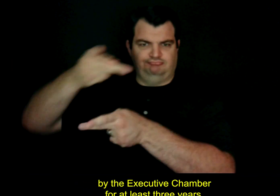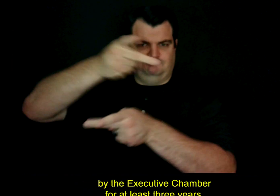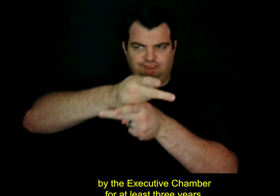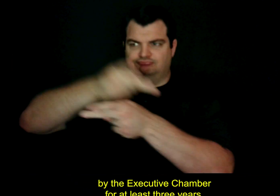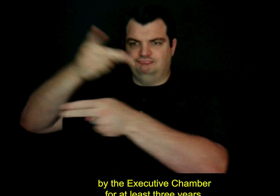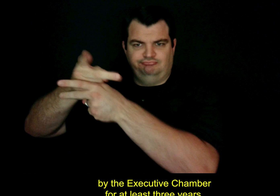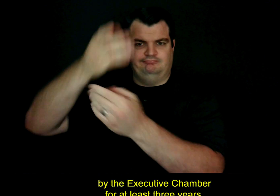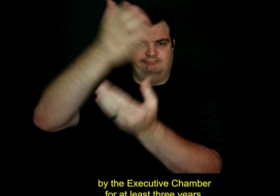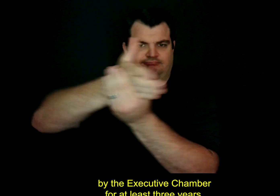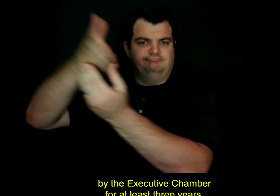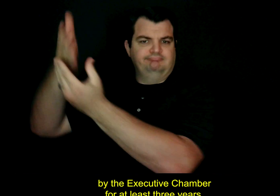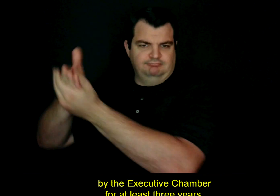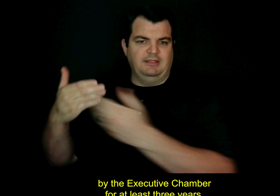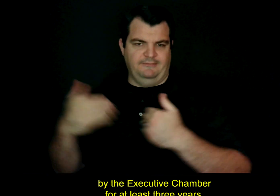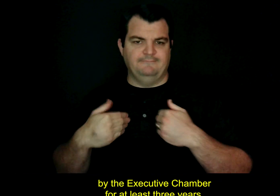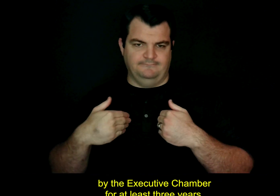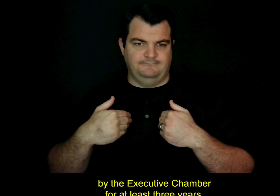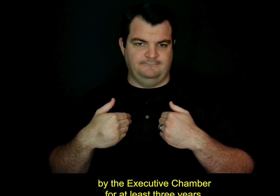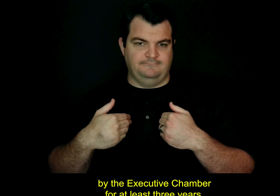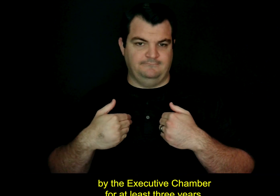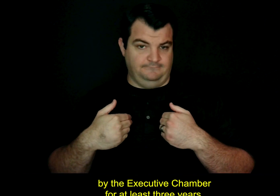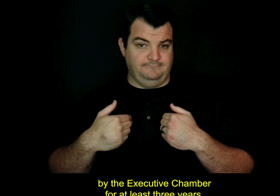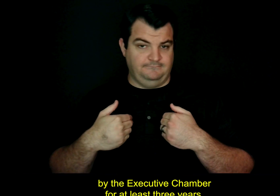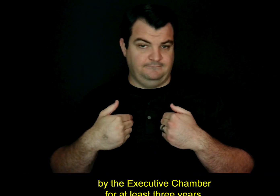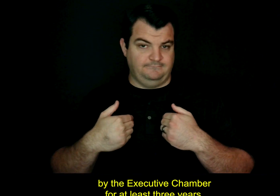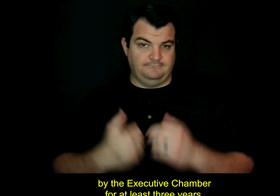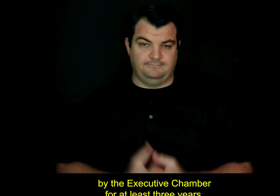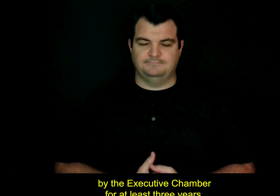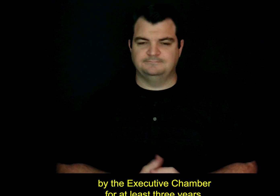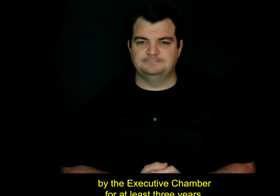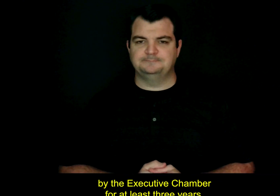by the Executive Chamber for at least three years.